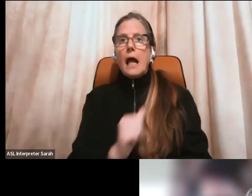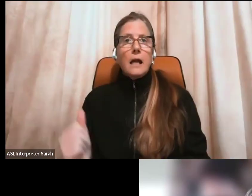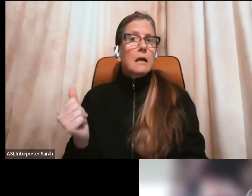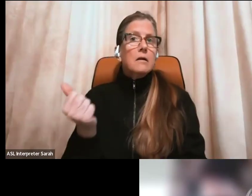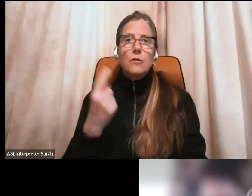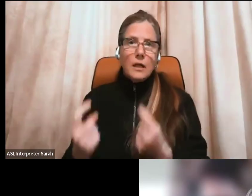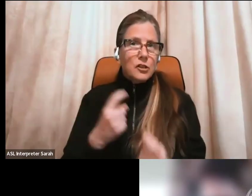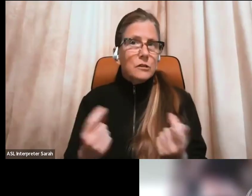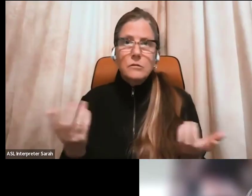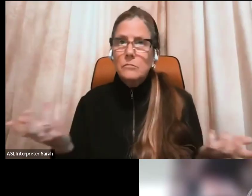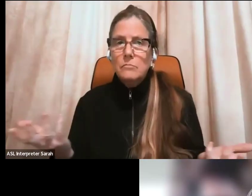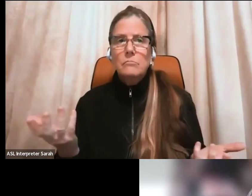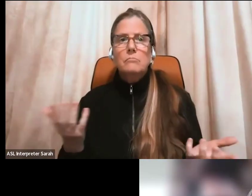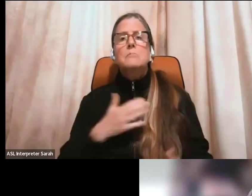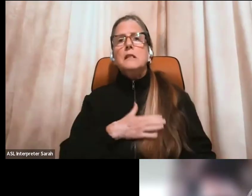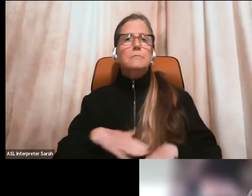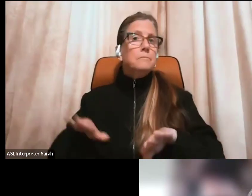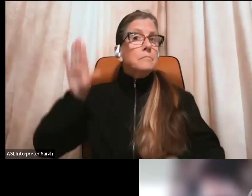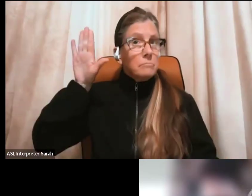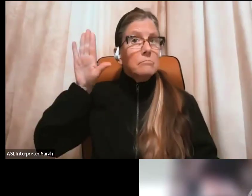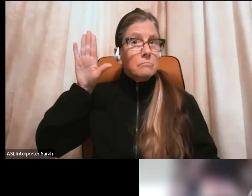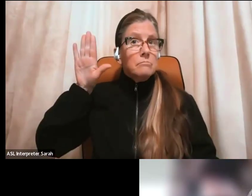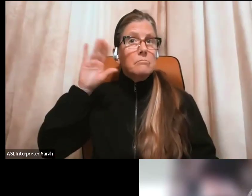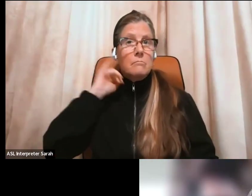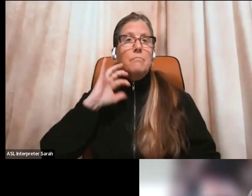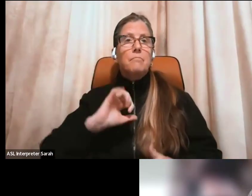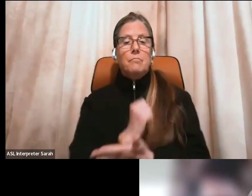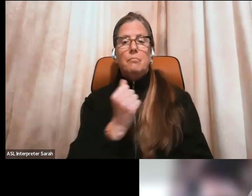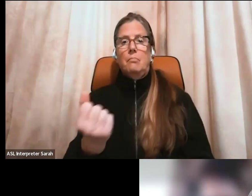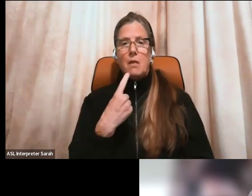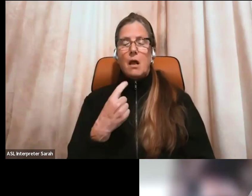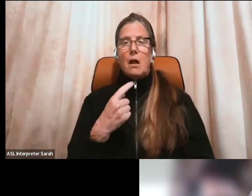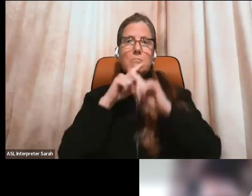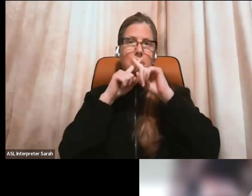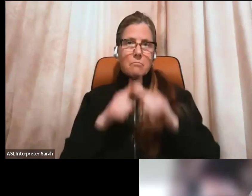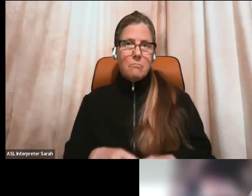questions. Please, you know, feel free to raise your hand, unmute yourself, you know, and go off